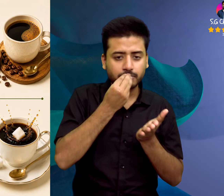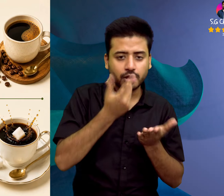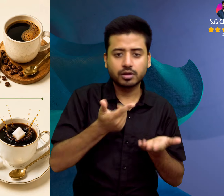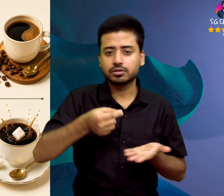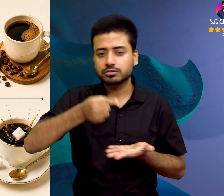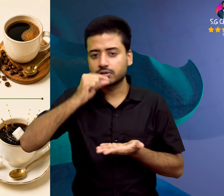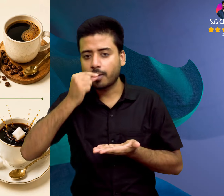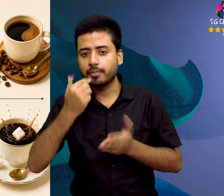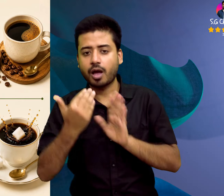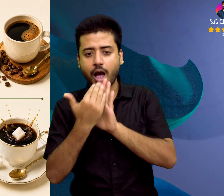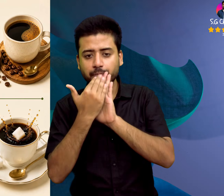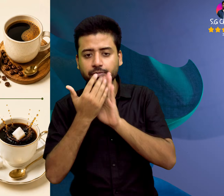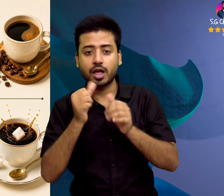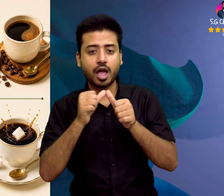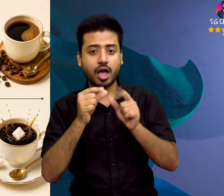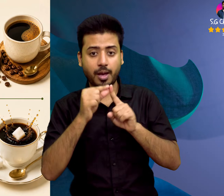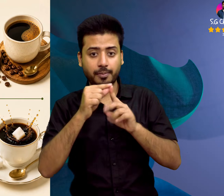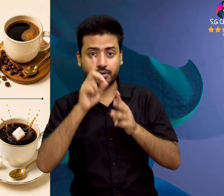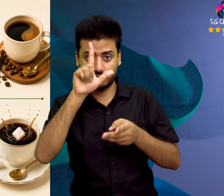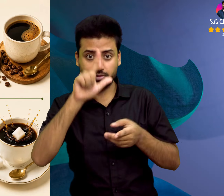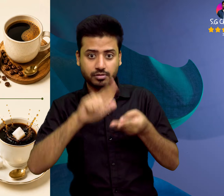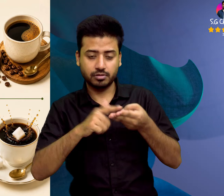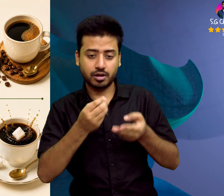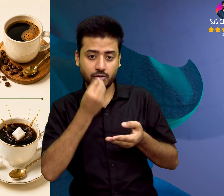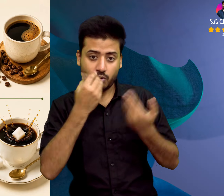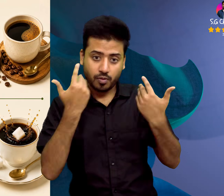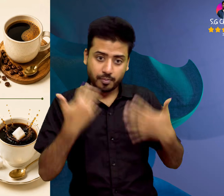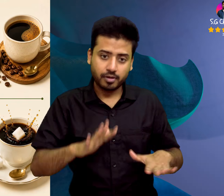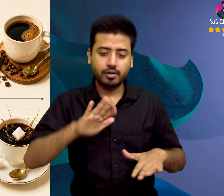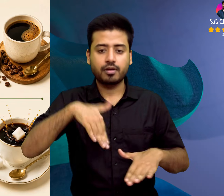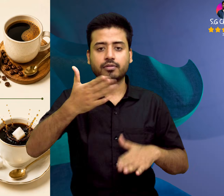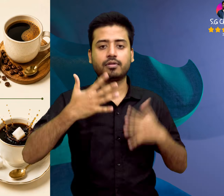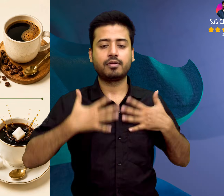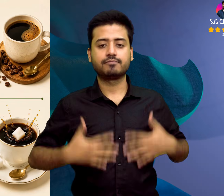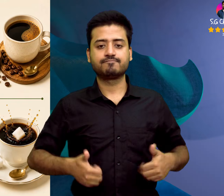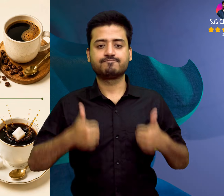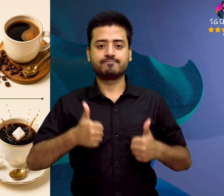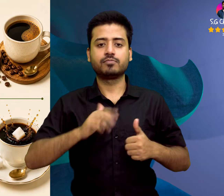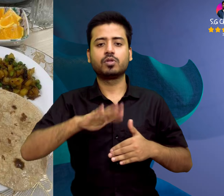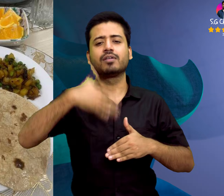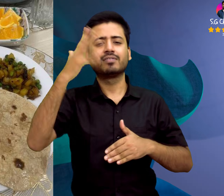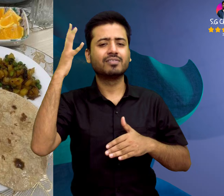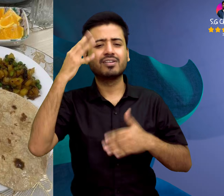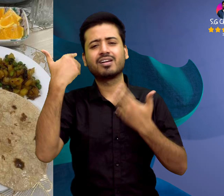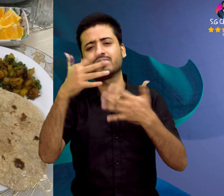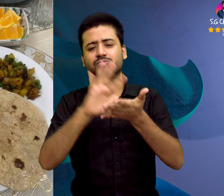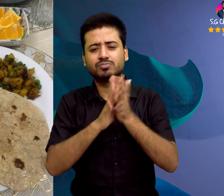which acts as a prebiotic fiber that feeds beneficial gut bacteria. French fries, however,